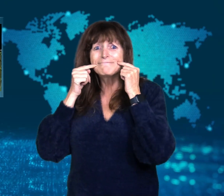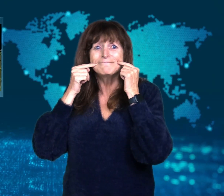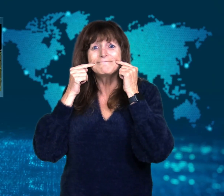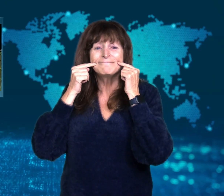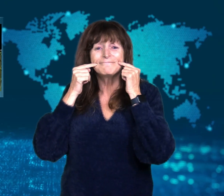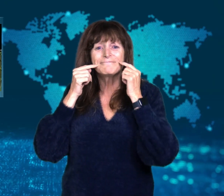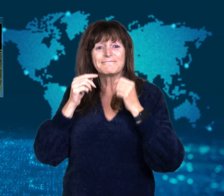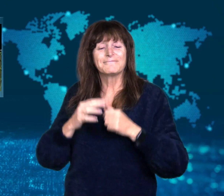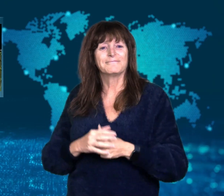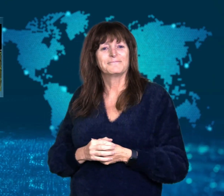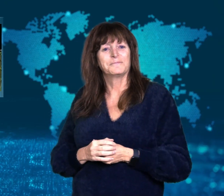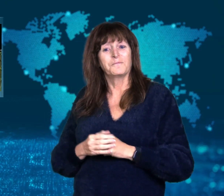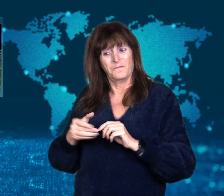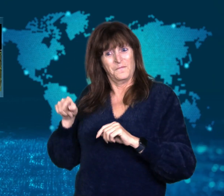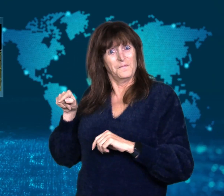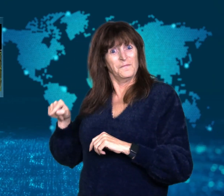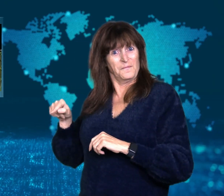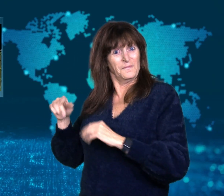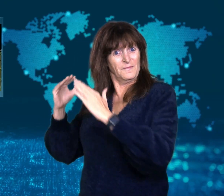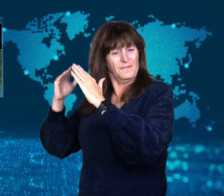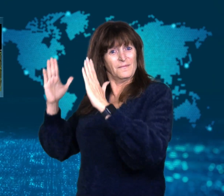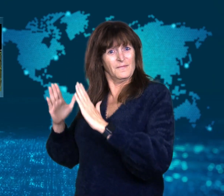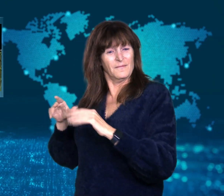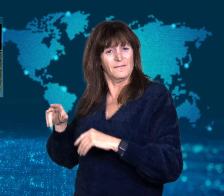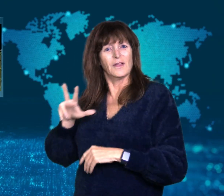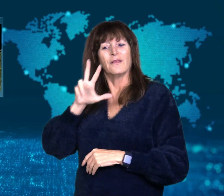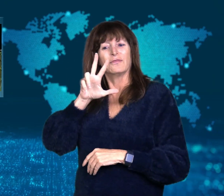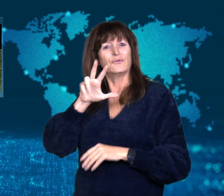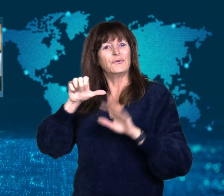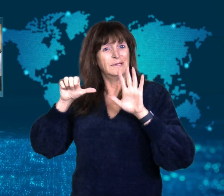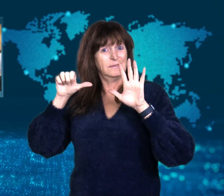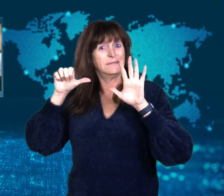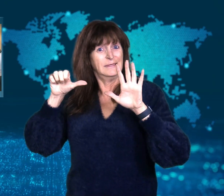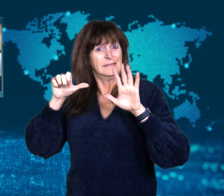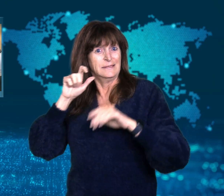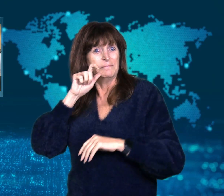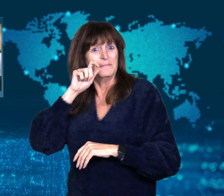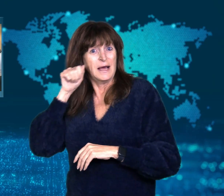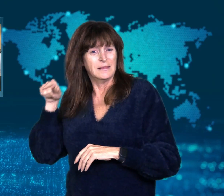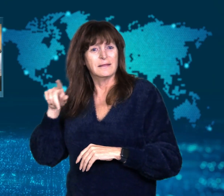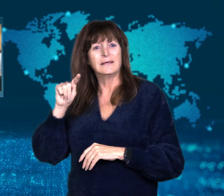and doing well despite what she'd been through.